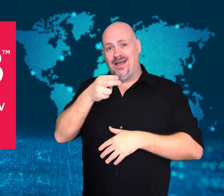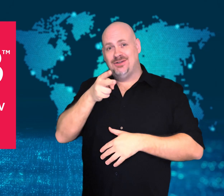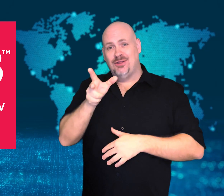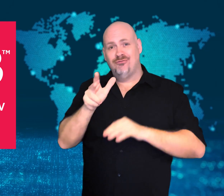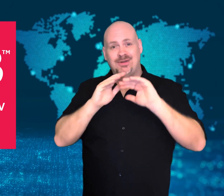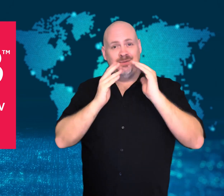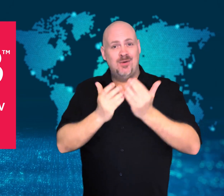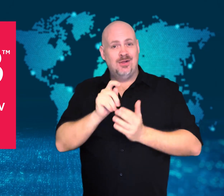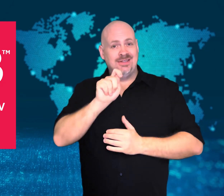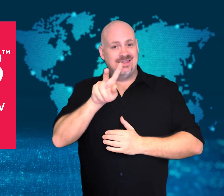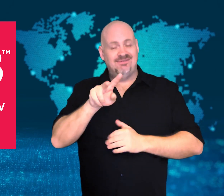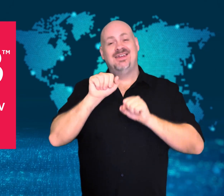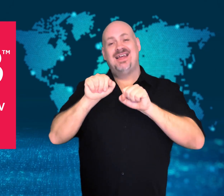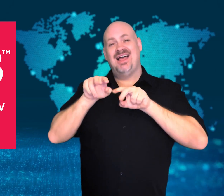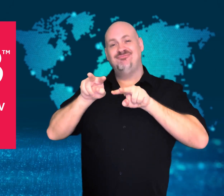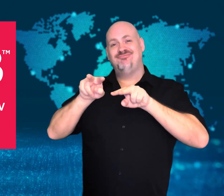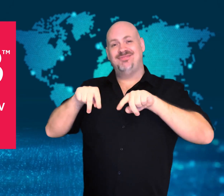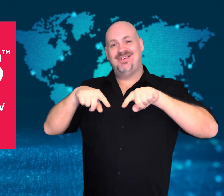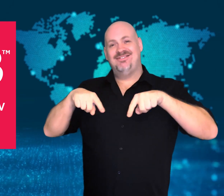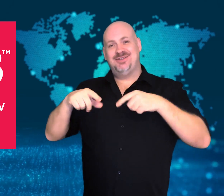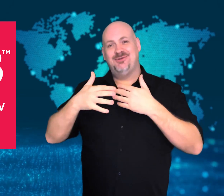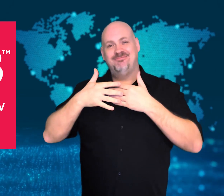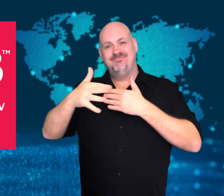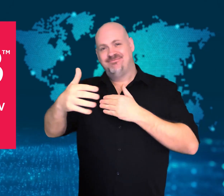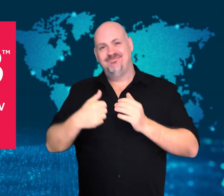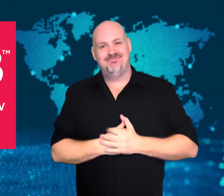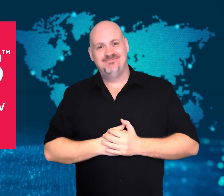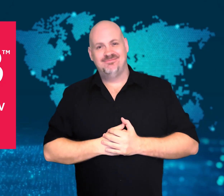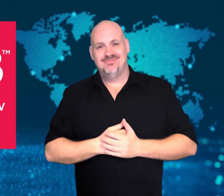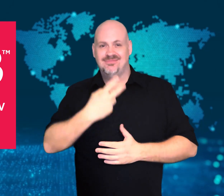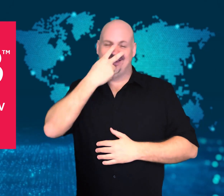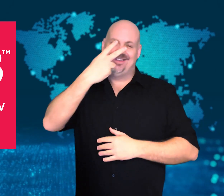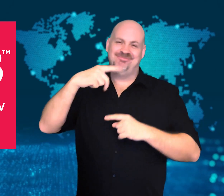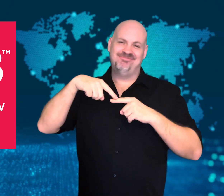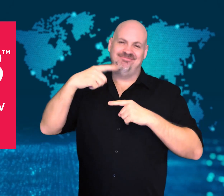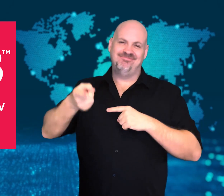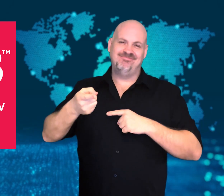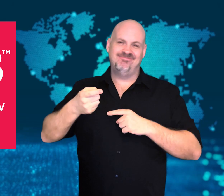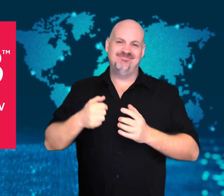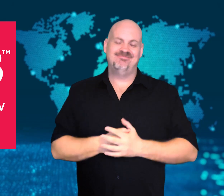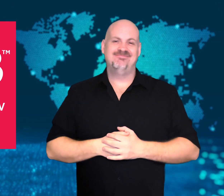and follow H3 World TV to get new video updates! See you next time!